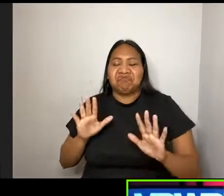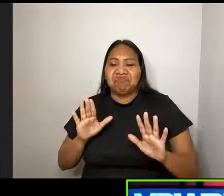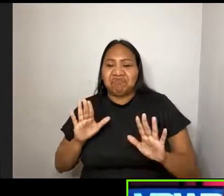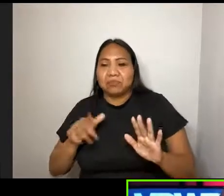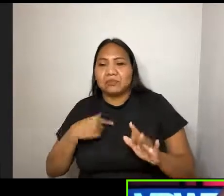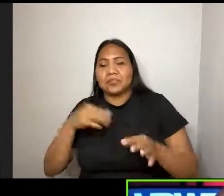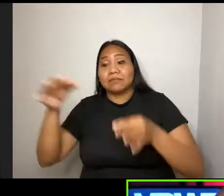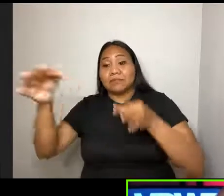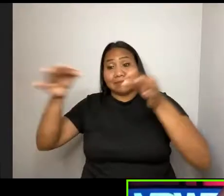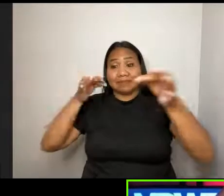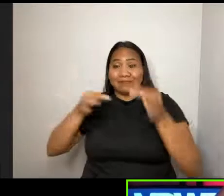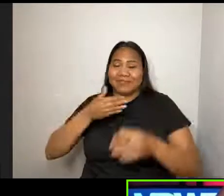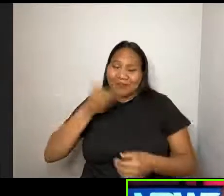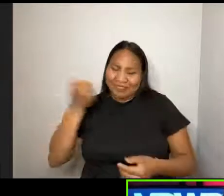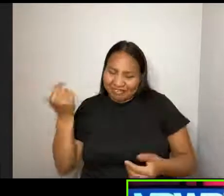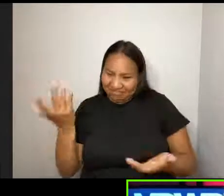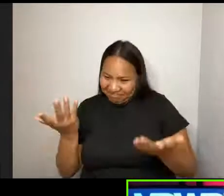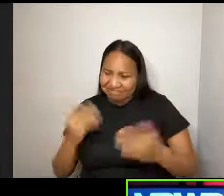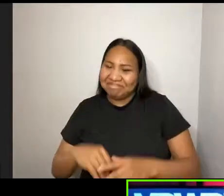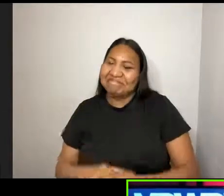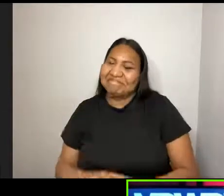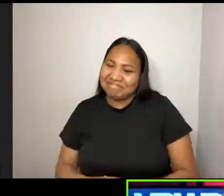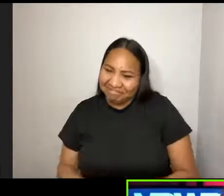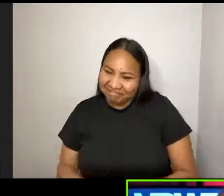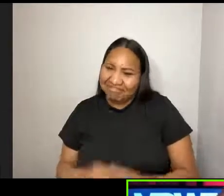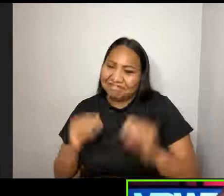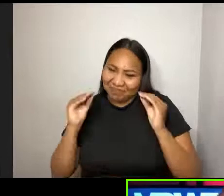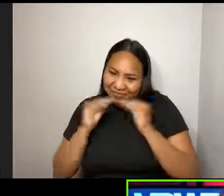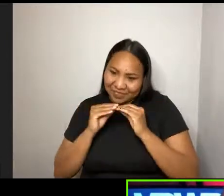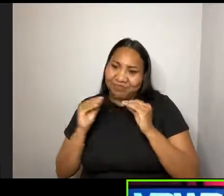interested in it unless somebody is really being disrespectful but typically they are not. Most